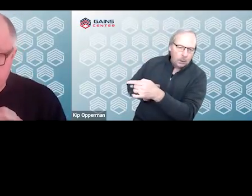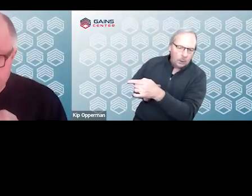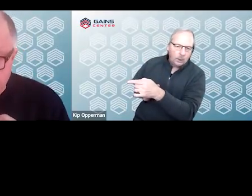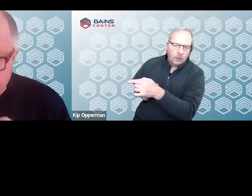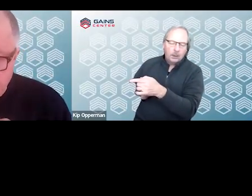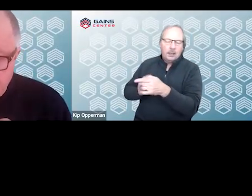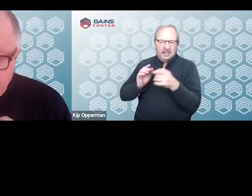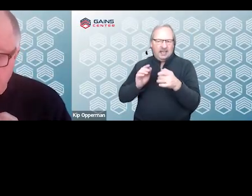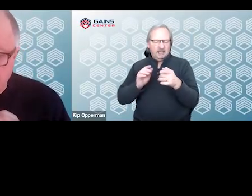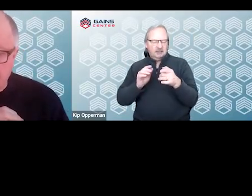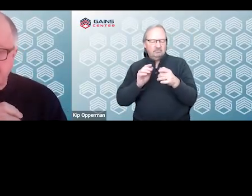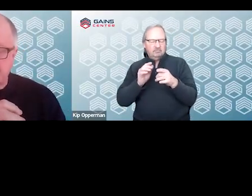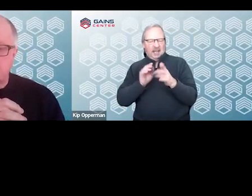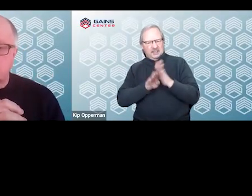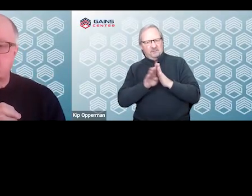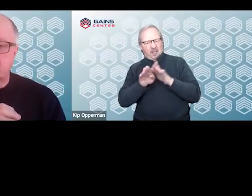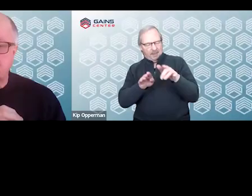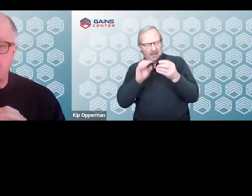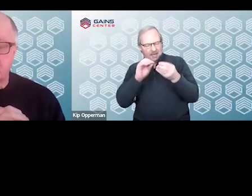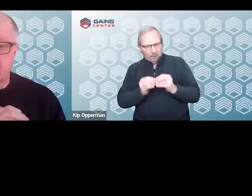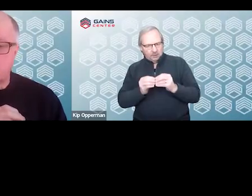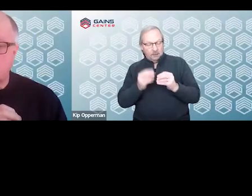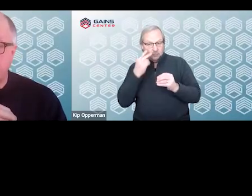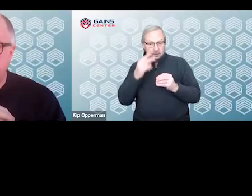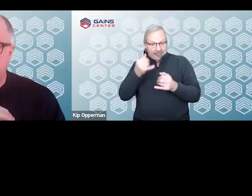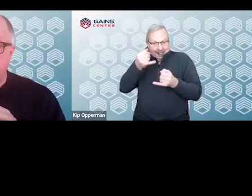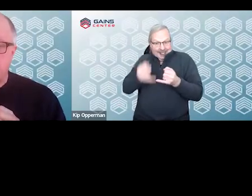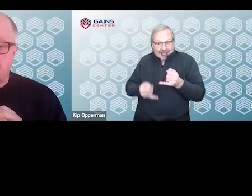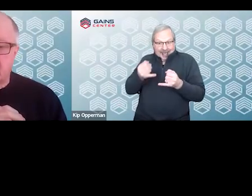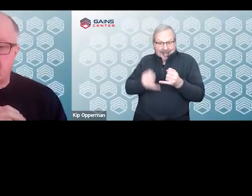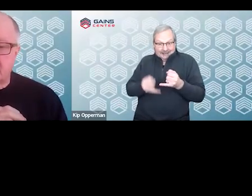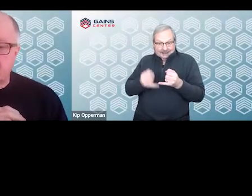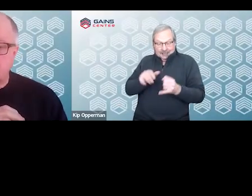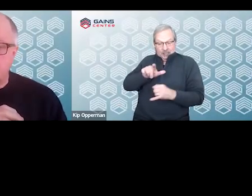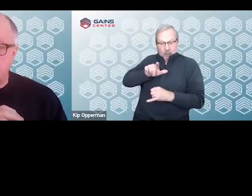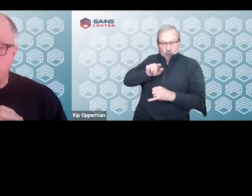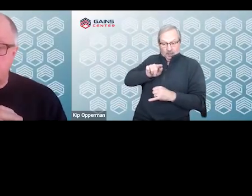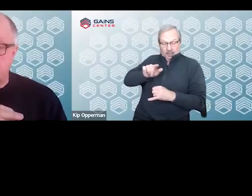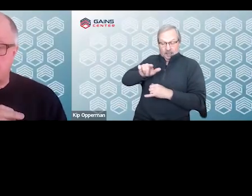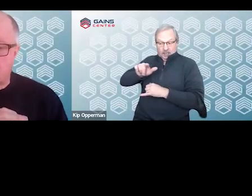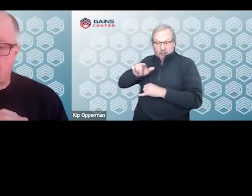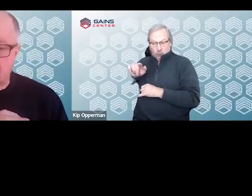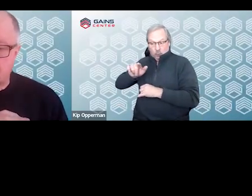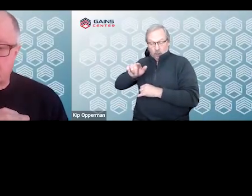And as you can see, as of the last data point, which is 2021, the blue bar,